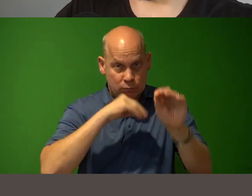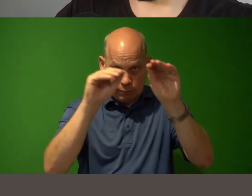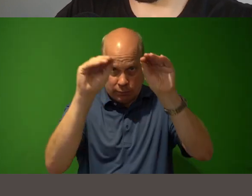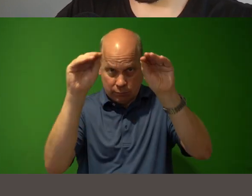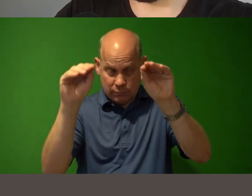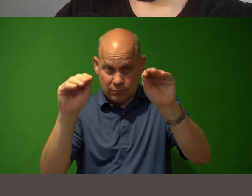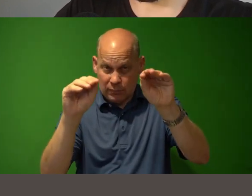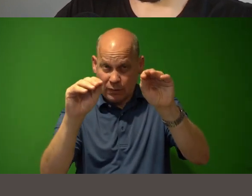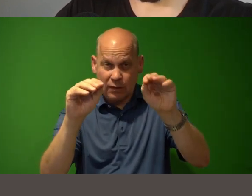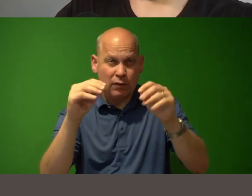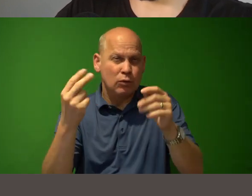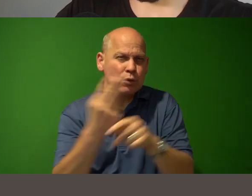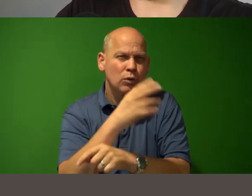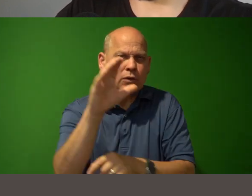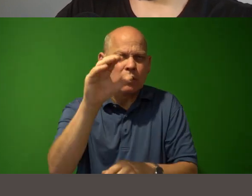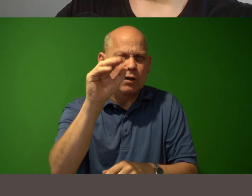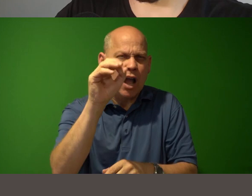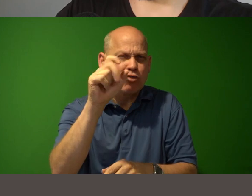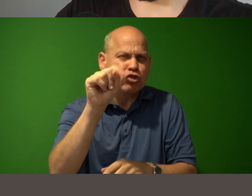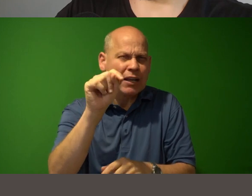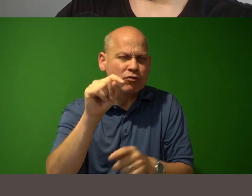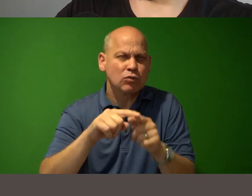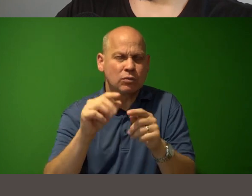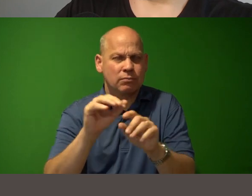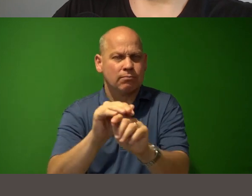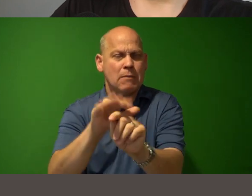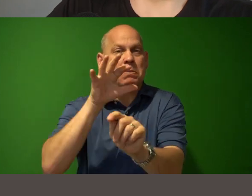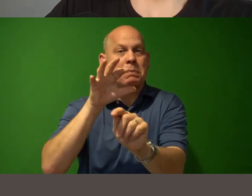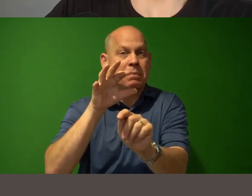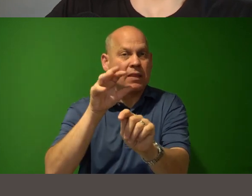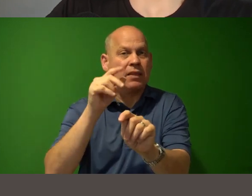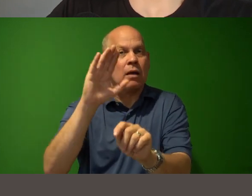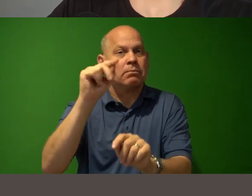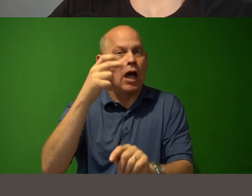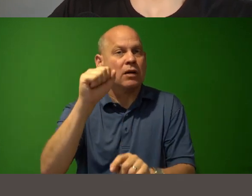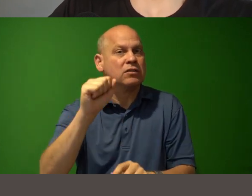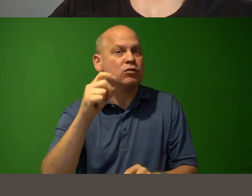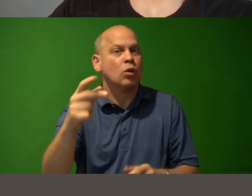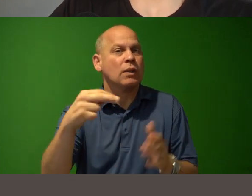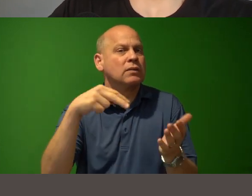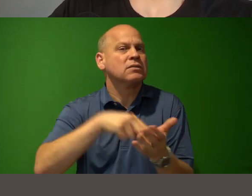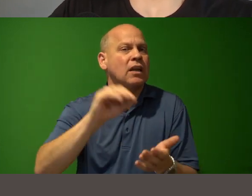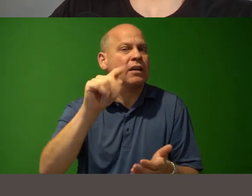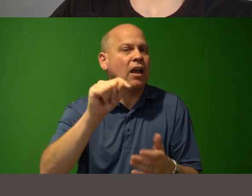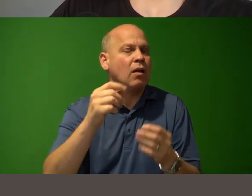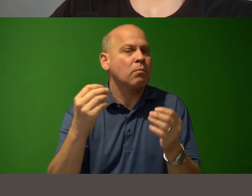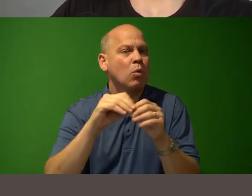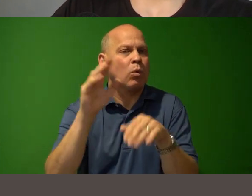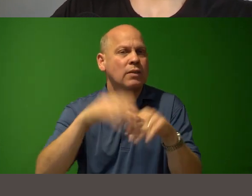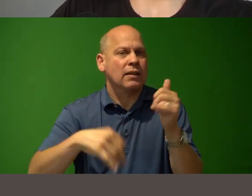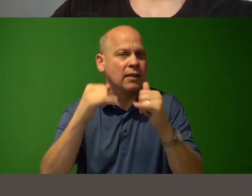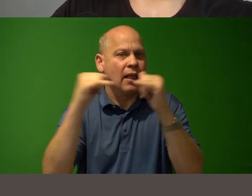Then I can use contrast to pop out the boxes so they stand out further than the lines.